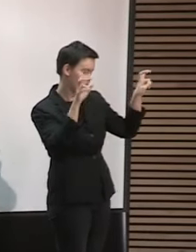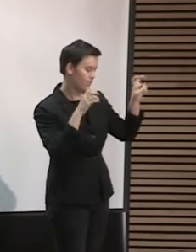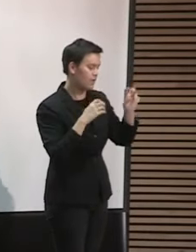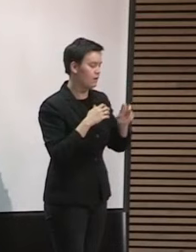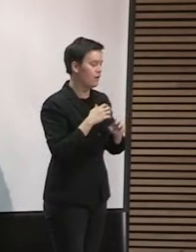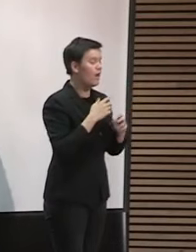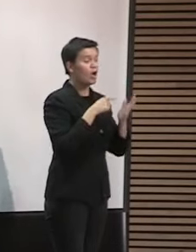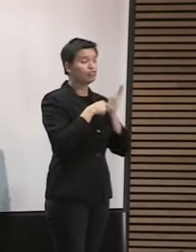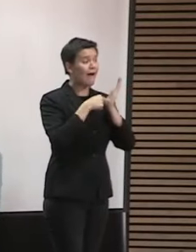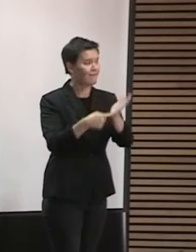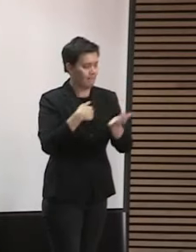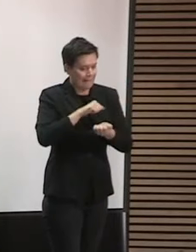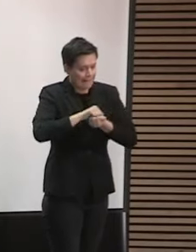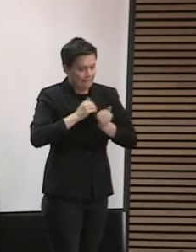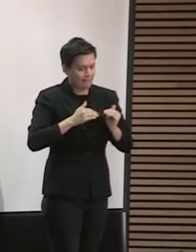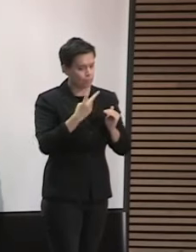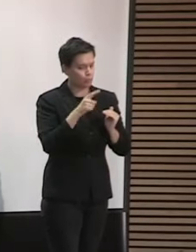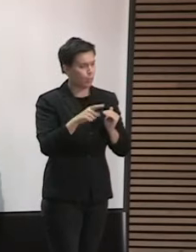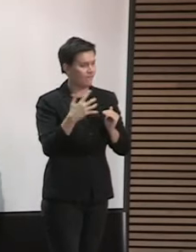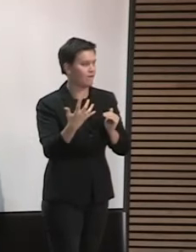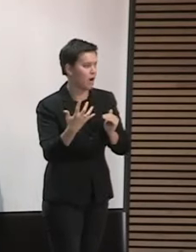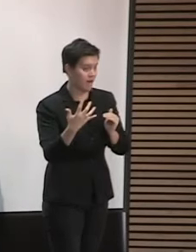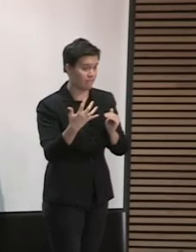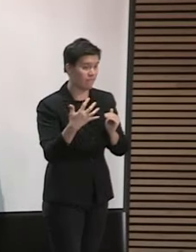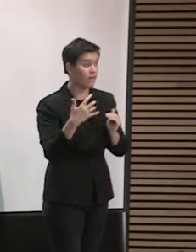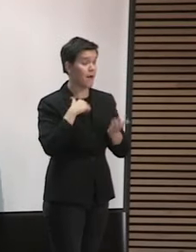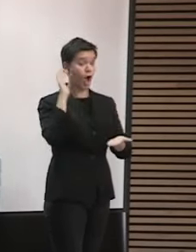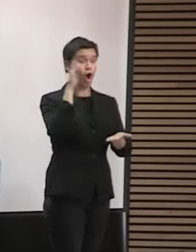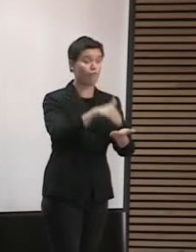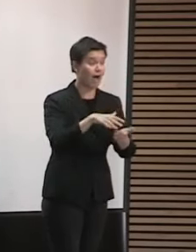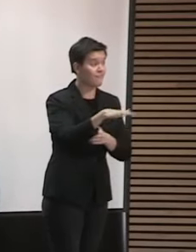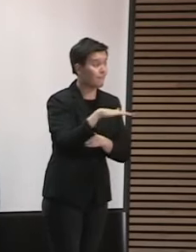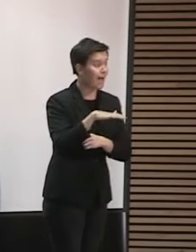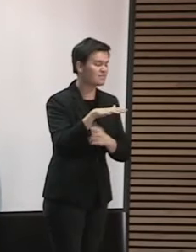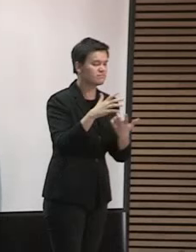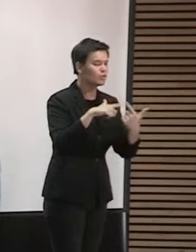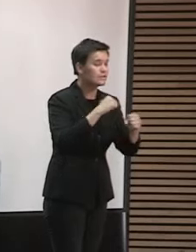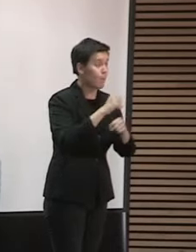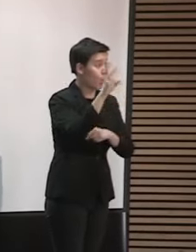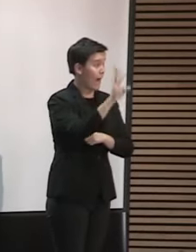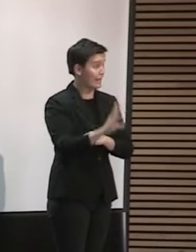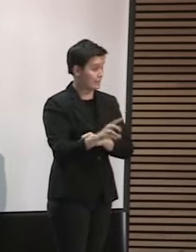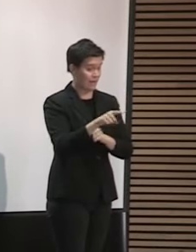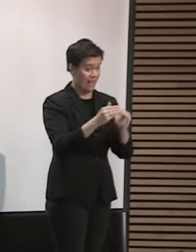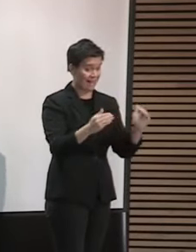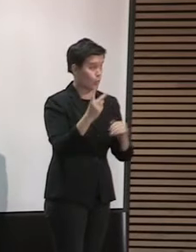issues there that need to be addressed. I'm aware that the